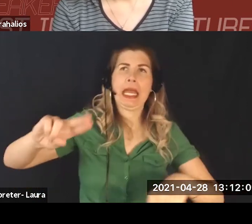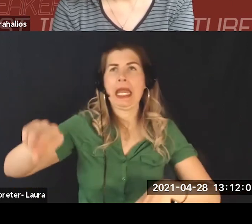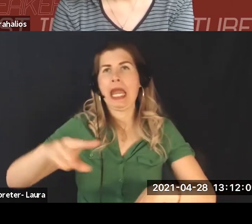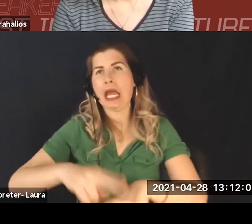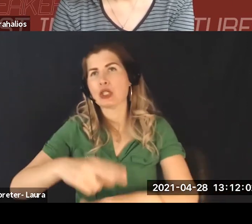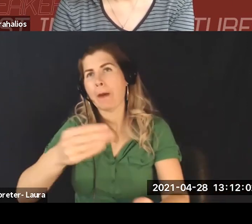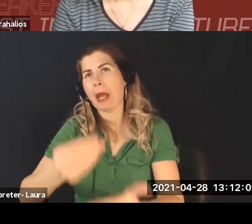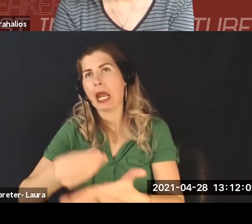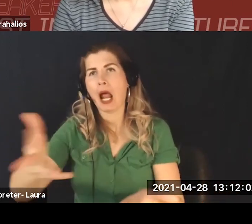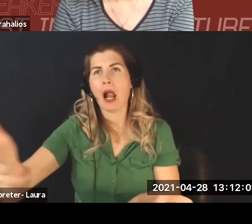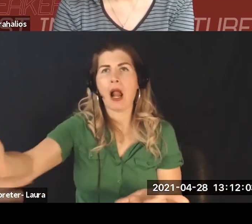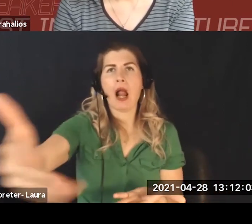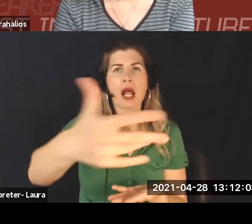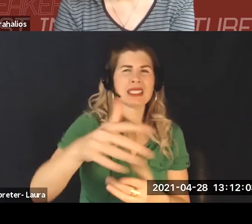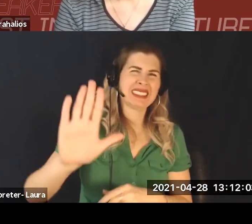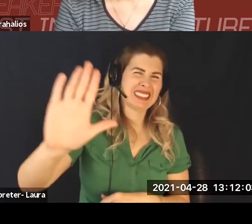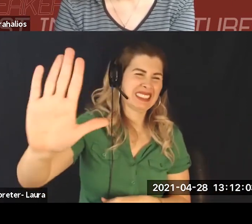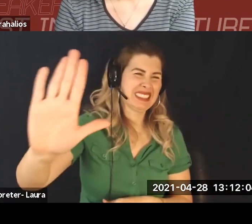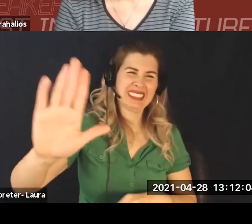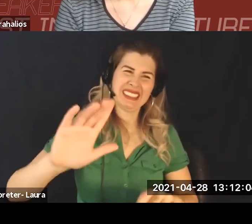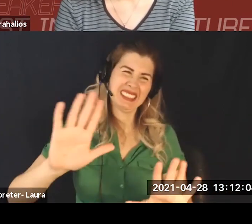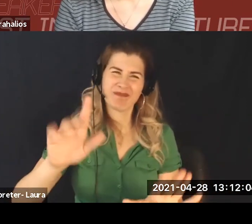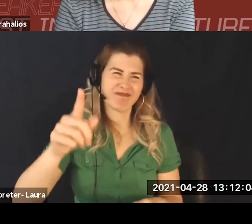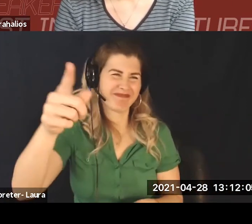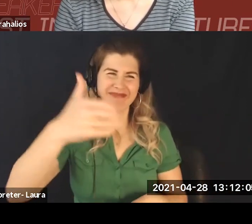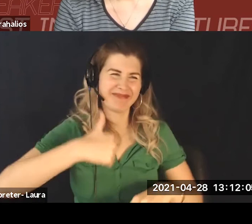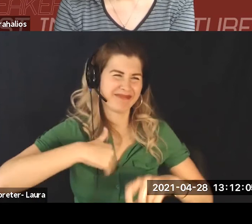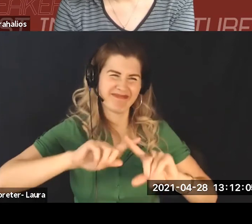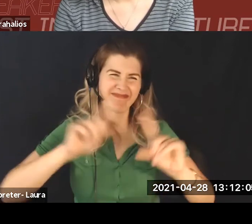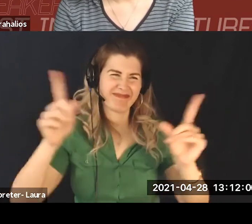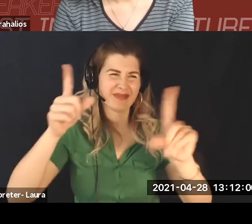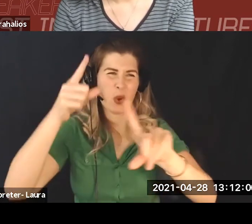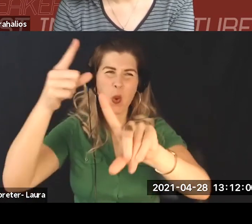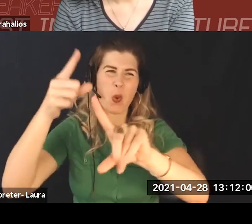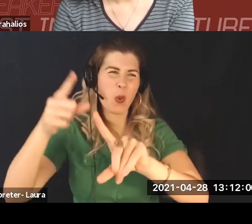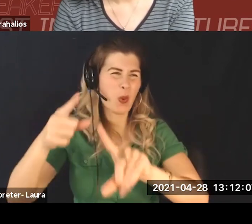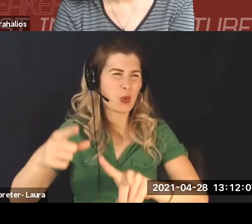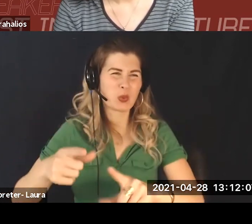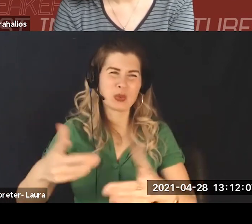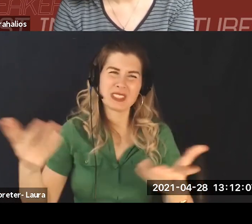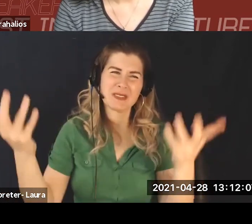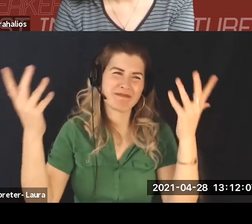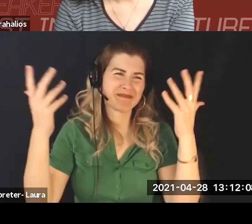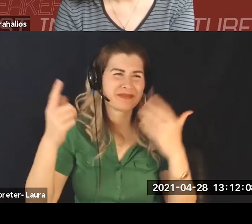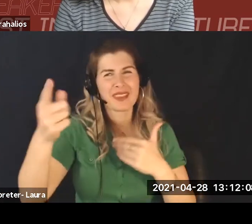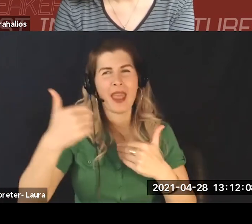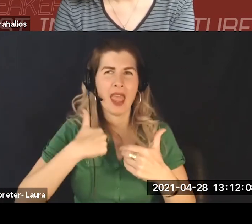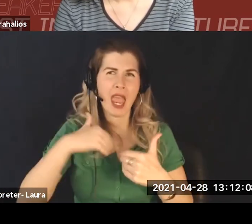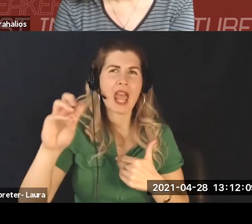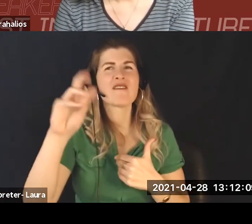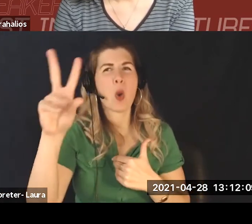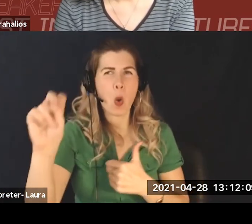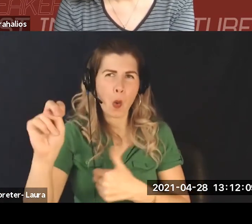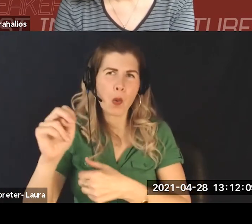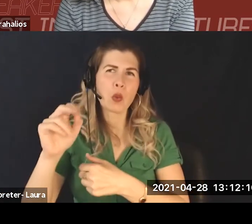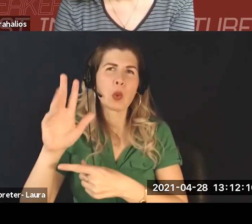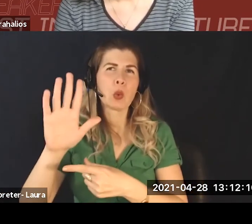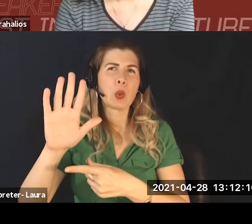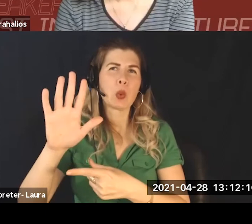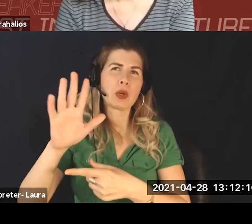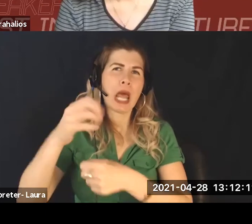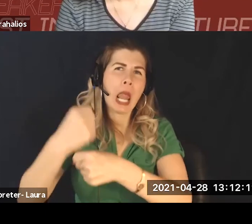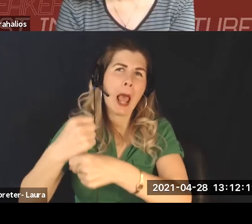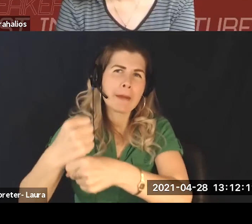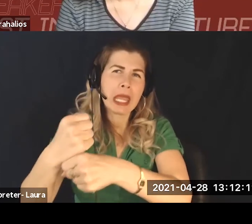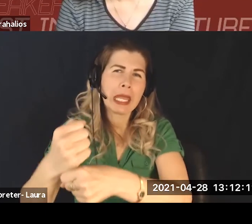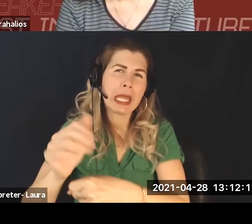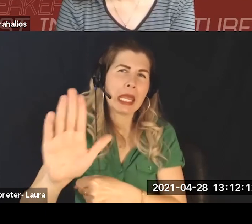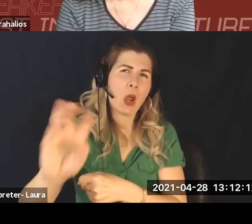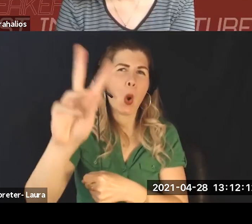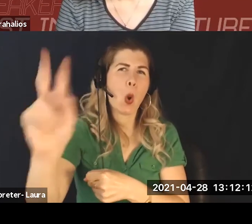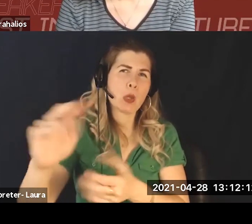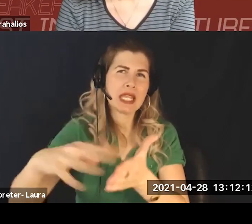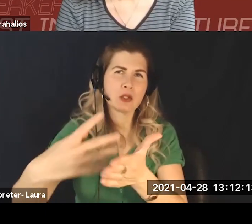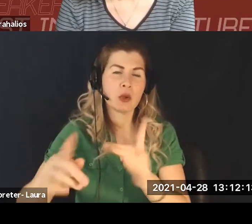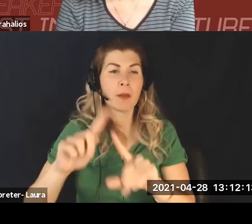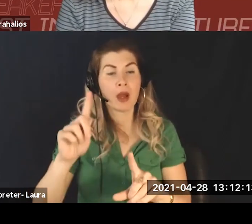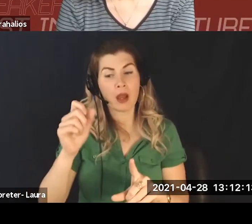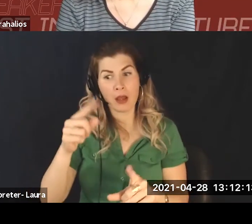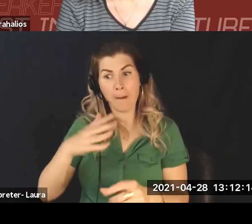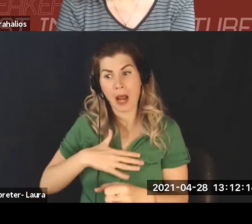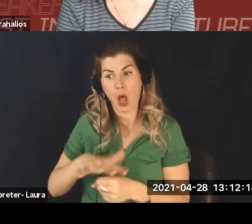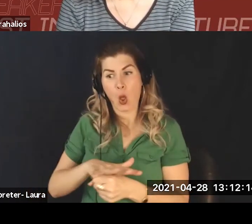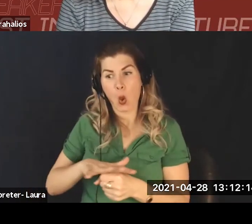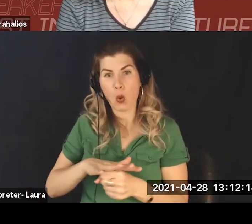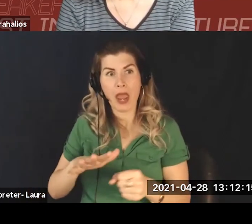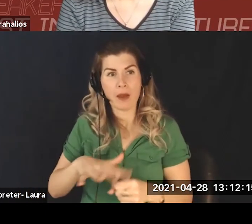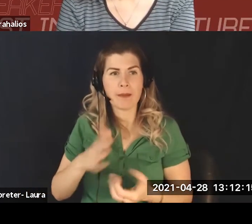have agendas that are set kind of on an annual basis that are part of their strategy and like they have all their like mobilization and lobbying and stuff, built around like a particular schedule of things they're going to deal with, but I think with